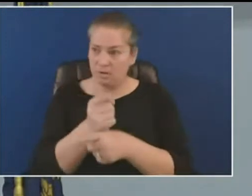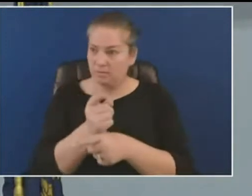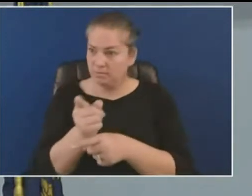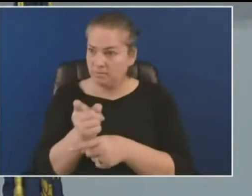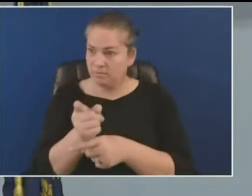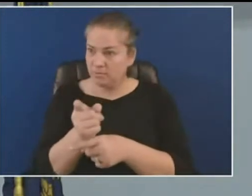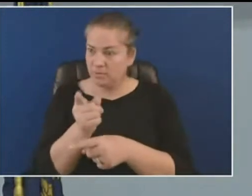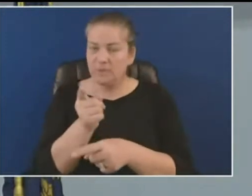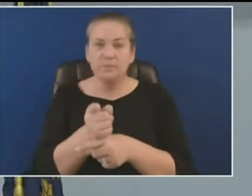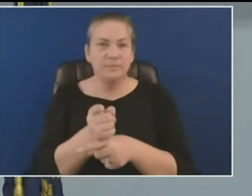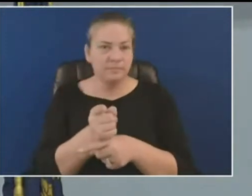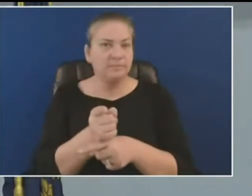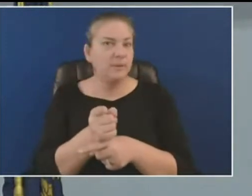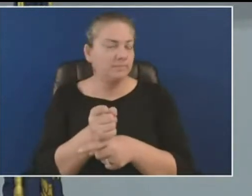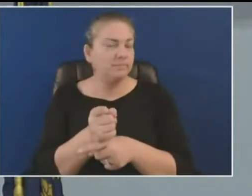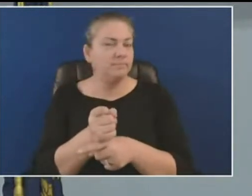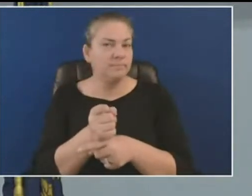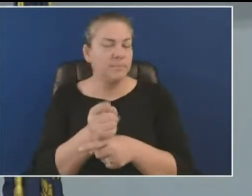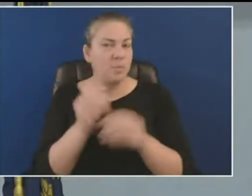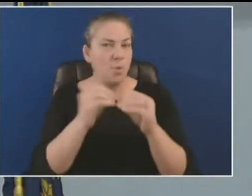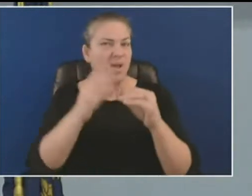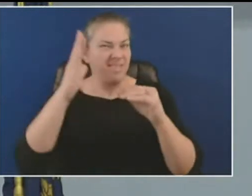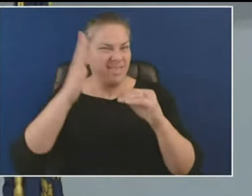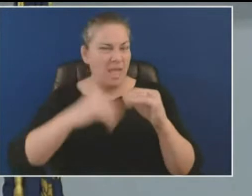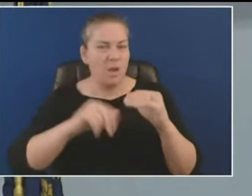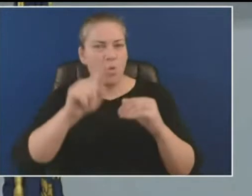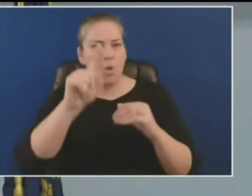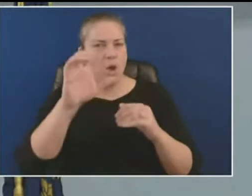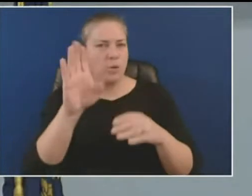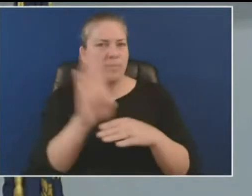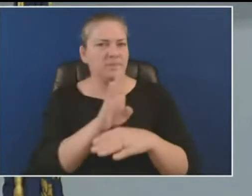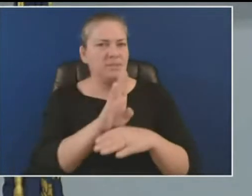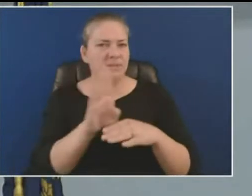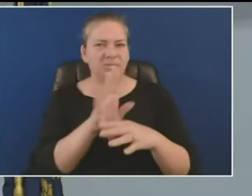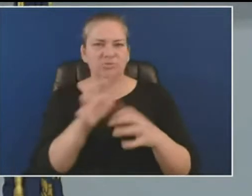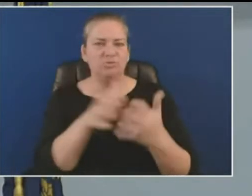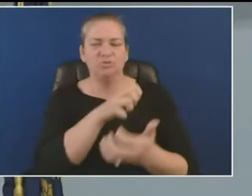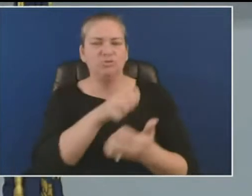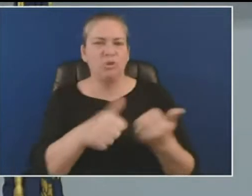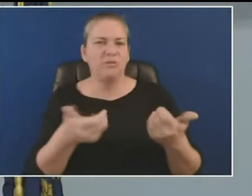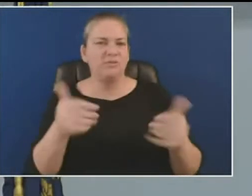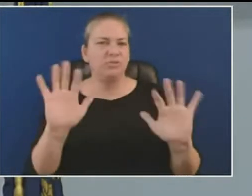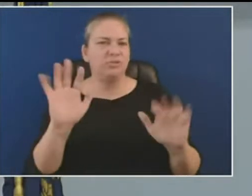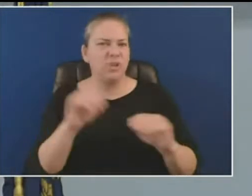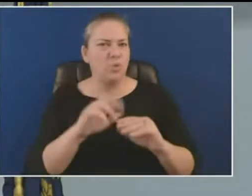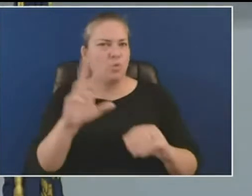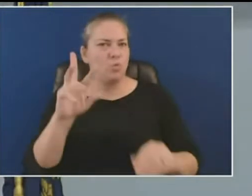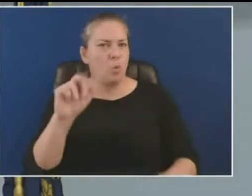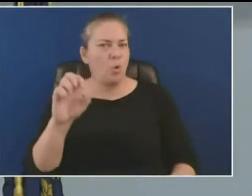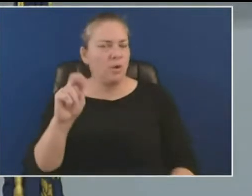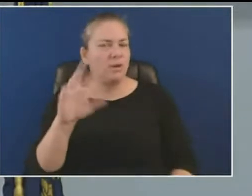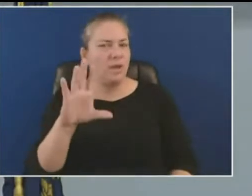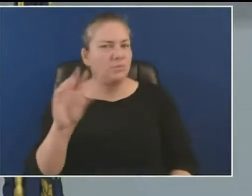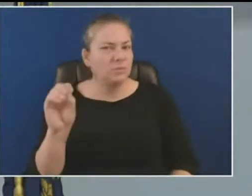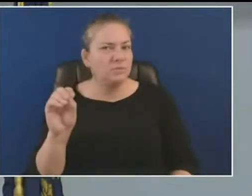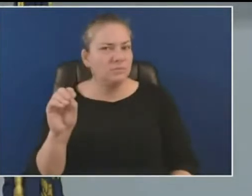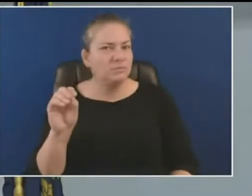And over 100 businesses that are destroyed in Warren County. But that's that's something